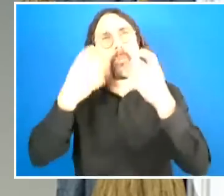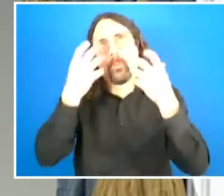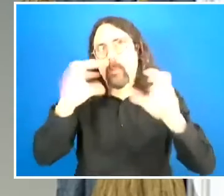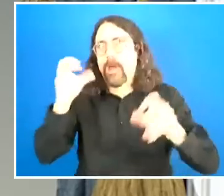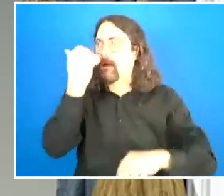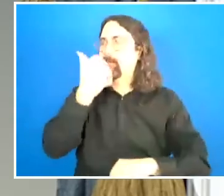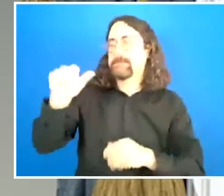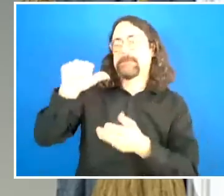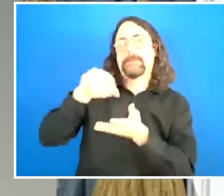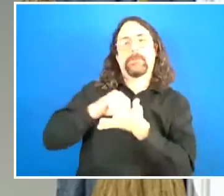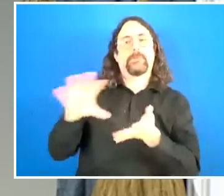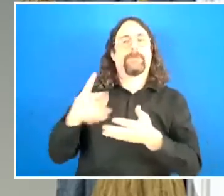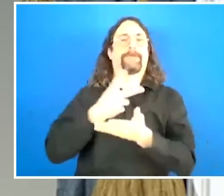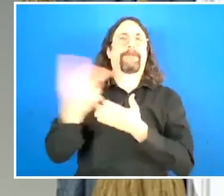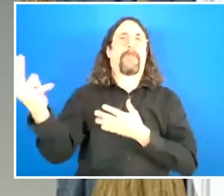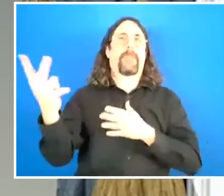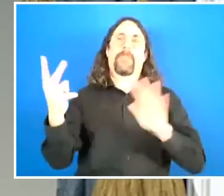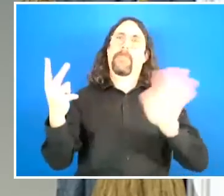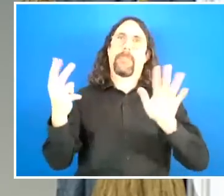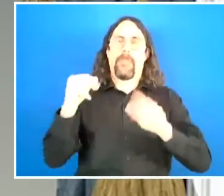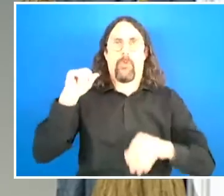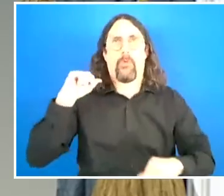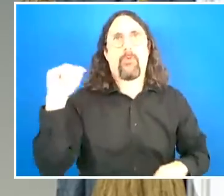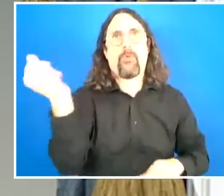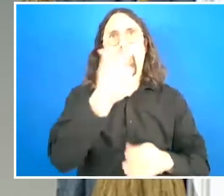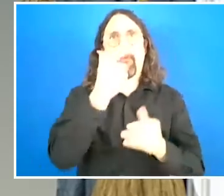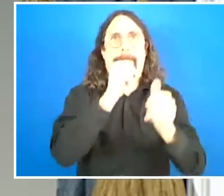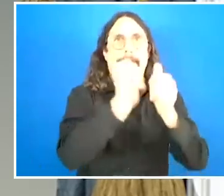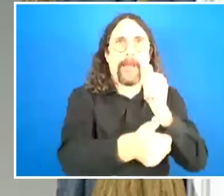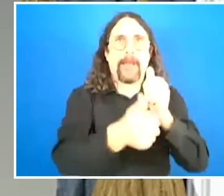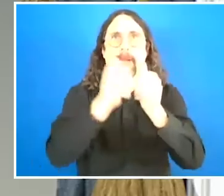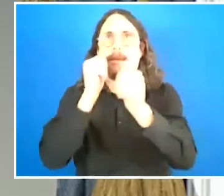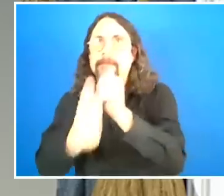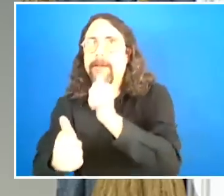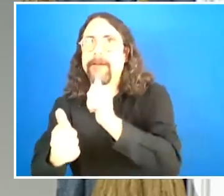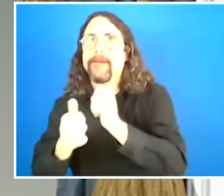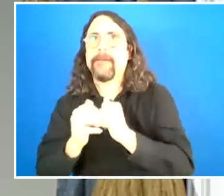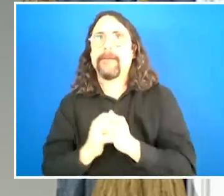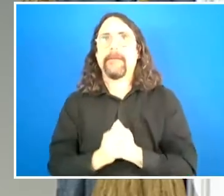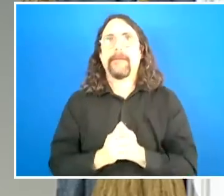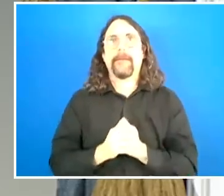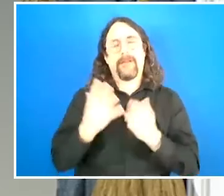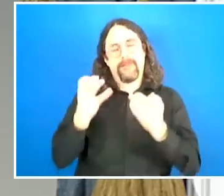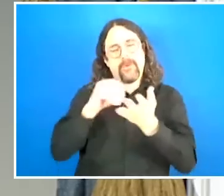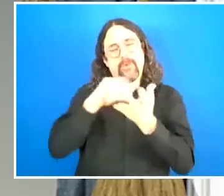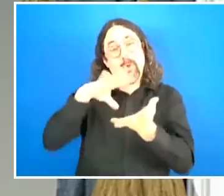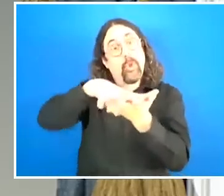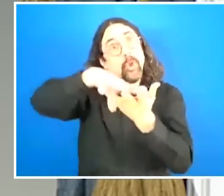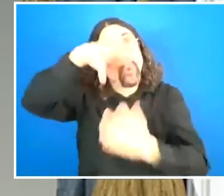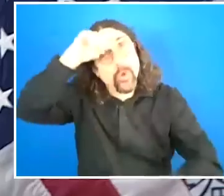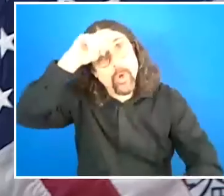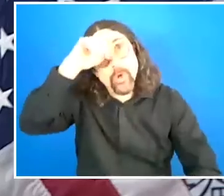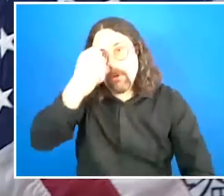THAT'S ALWAYS BEEN THE GOAL. SO IF SOME STUDENTS NEED MORE TIME, THIS TISHE PERFECT POPORTUNITY TO CREATE THAT